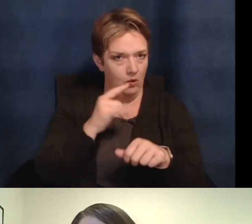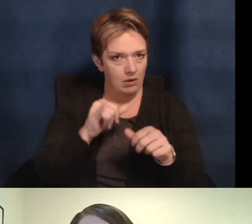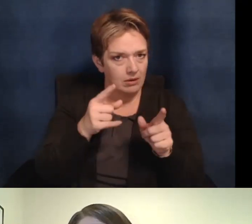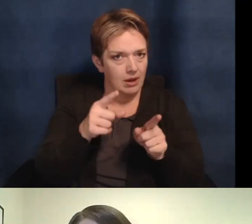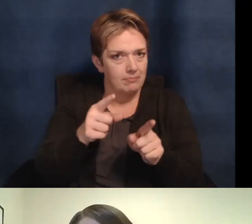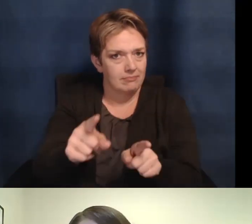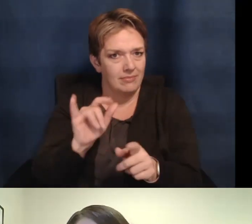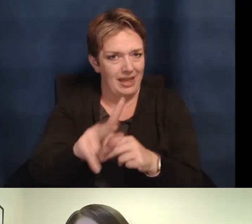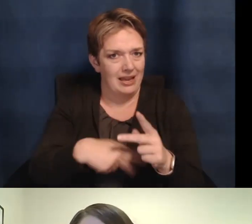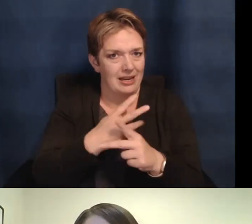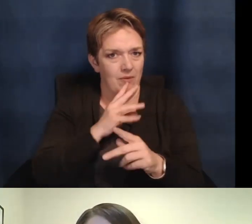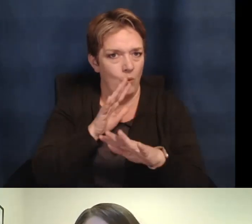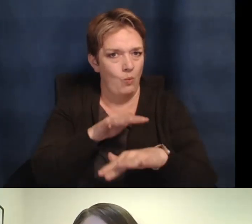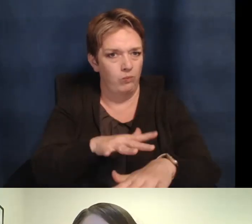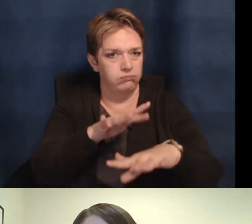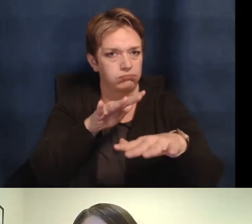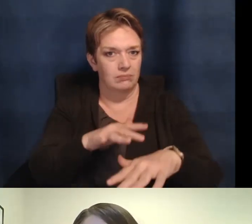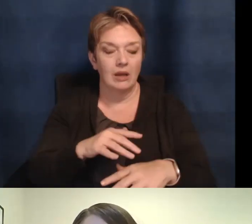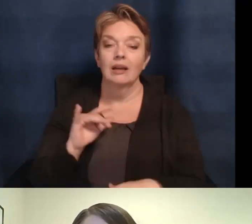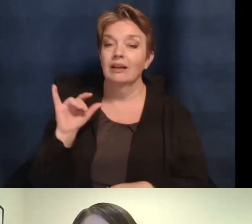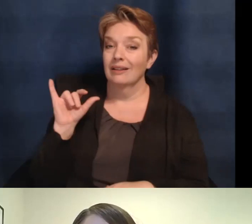[Giustina] That's been going on for quite some time now,